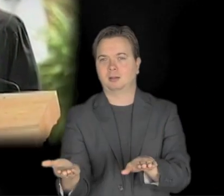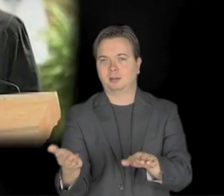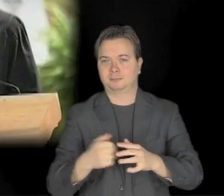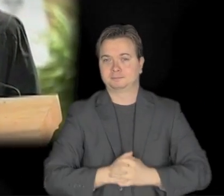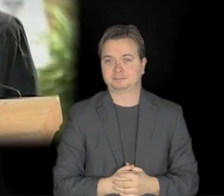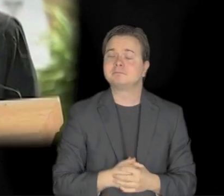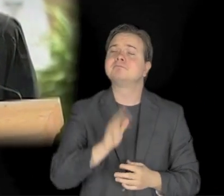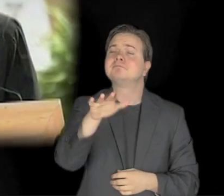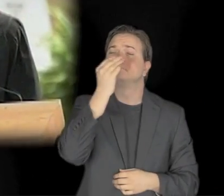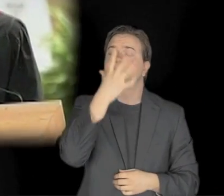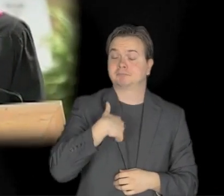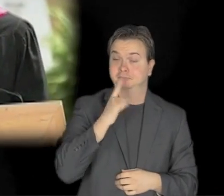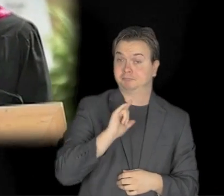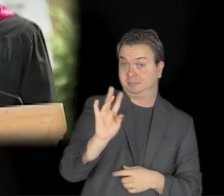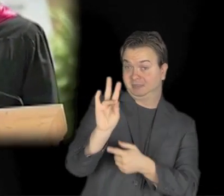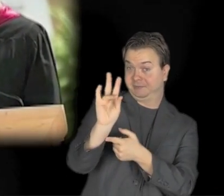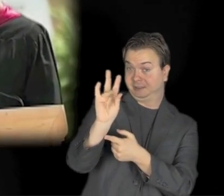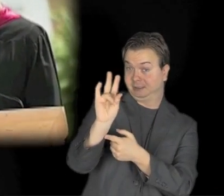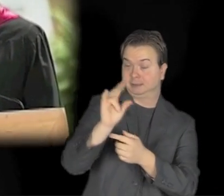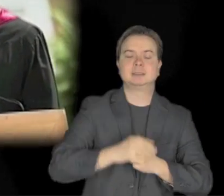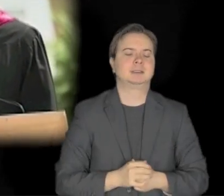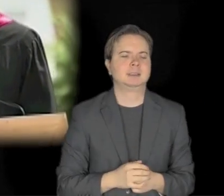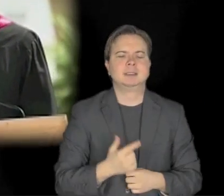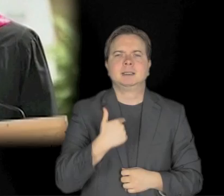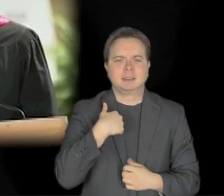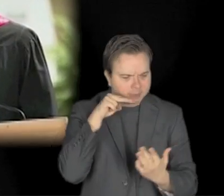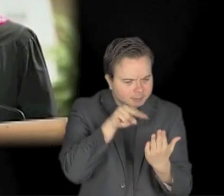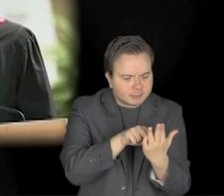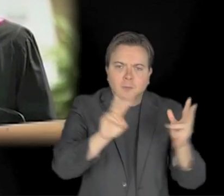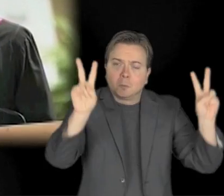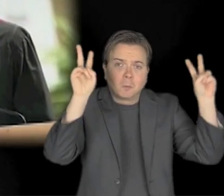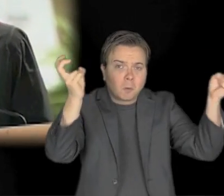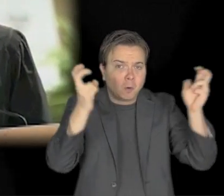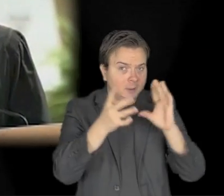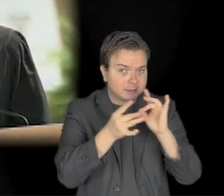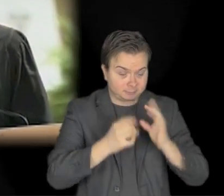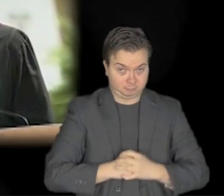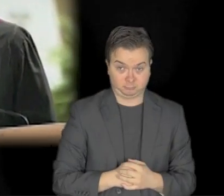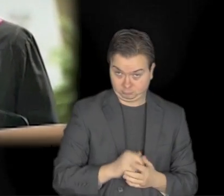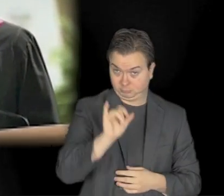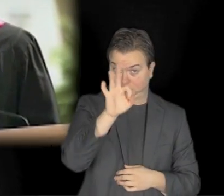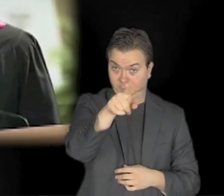When I was 17, I read a quote that went something like: "If you live each day as if it was your